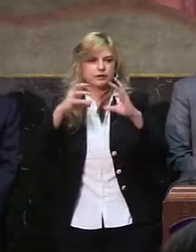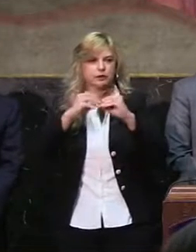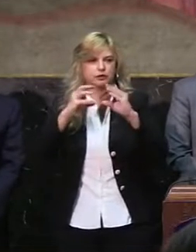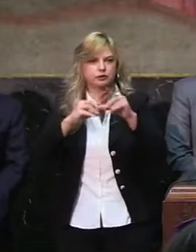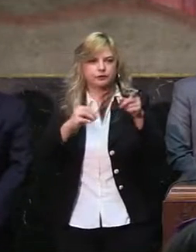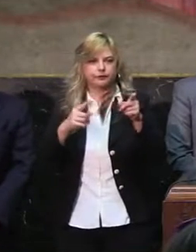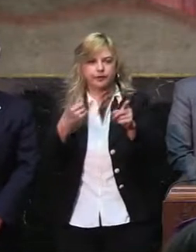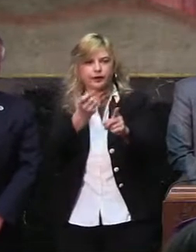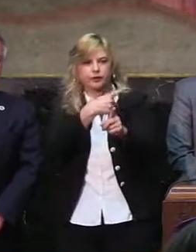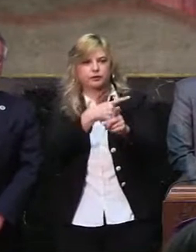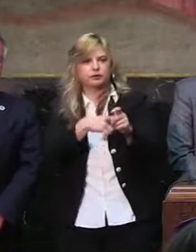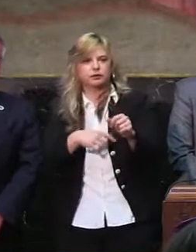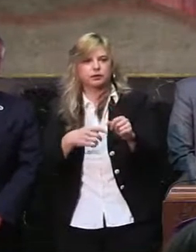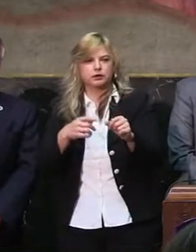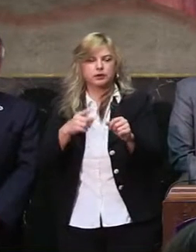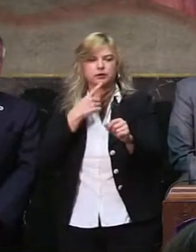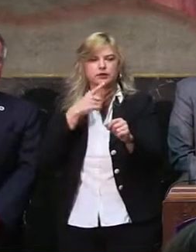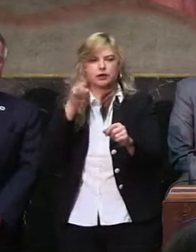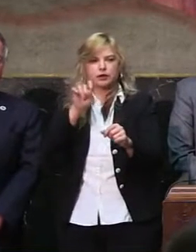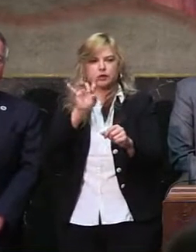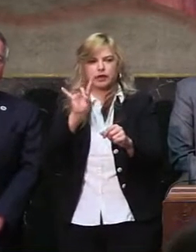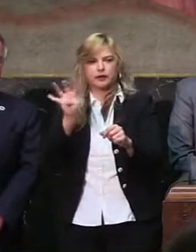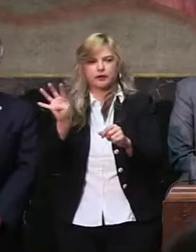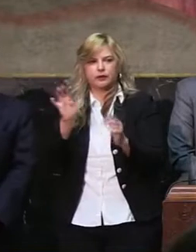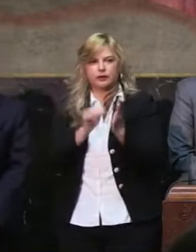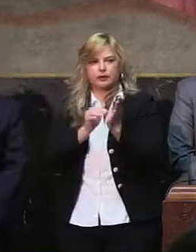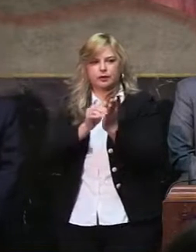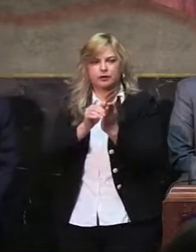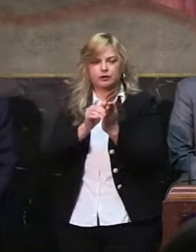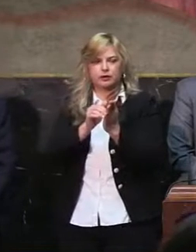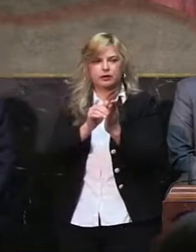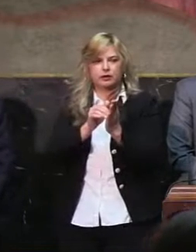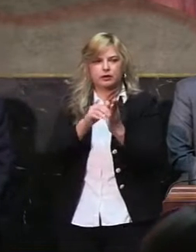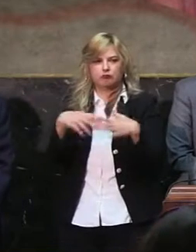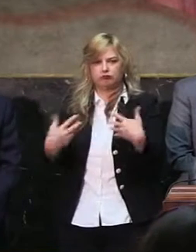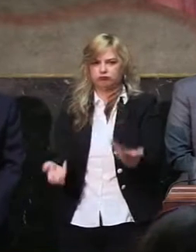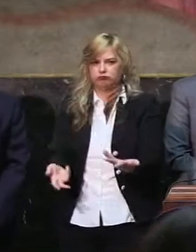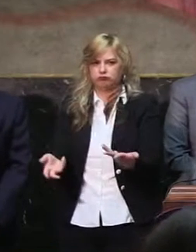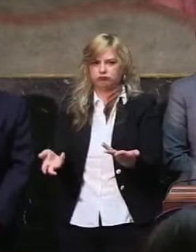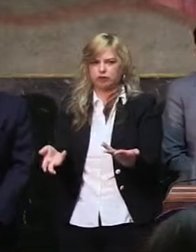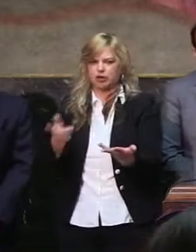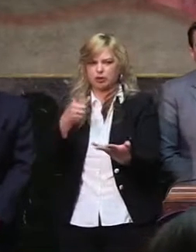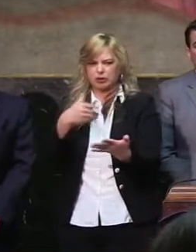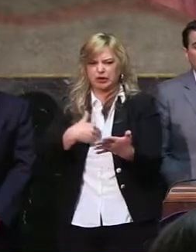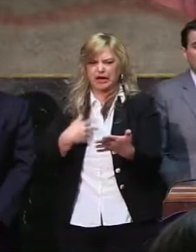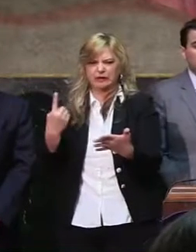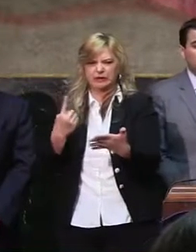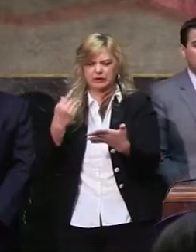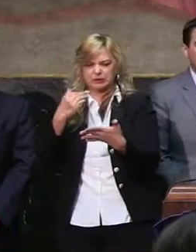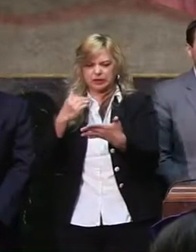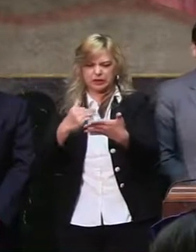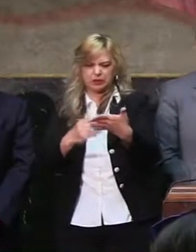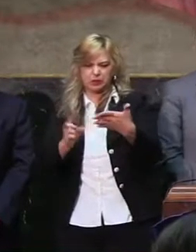reinvestment 184 million where is there a breakdown of where that's going yet and who makes the